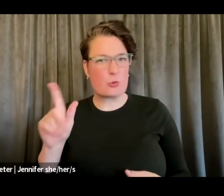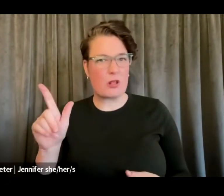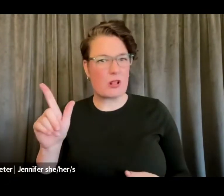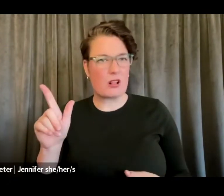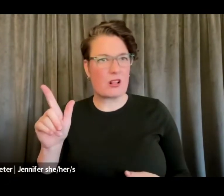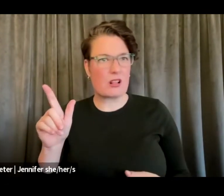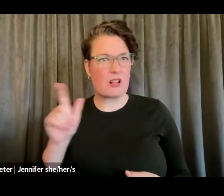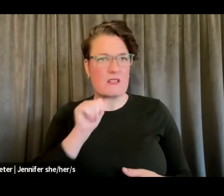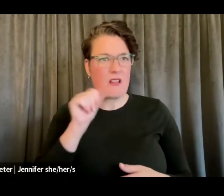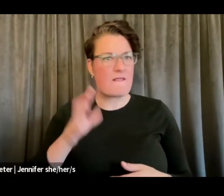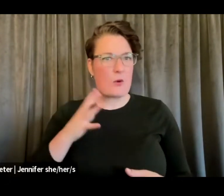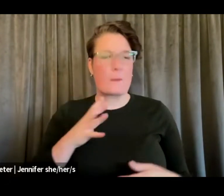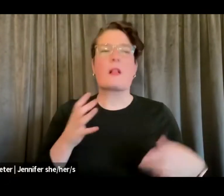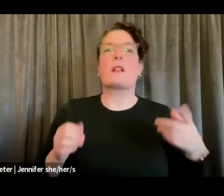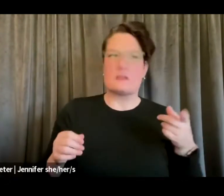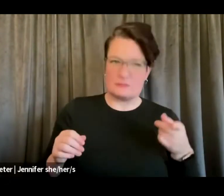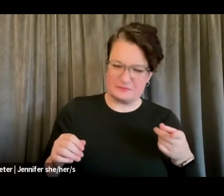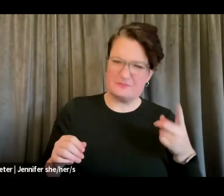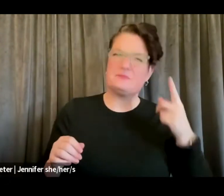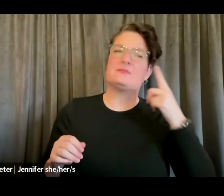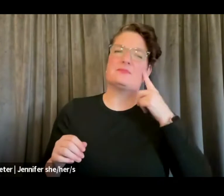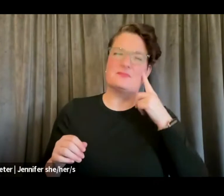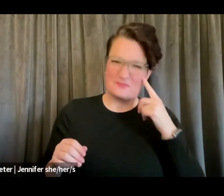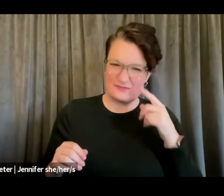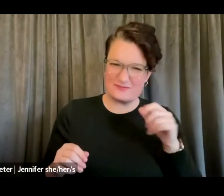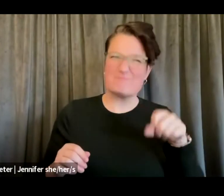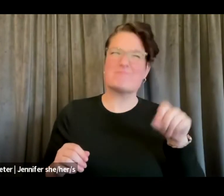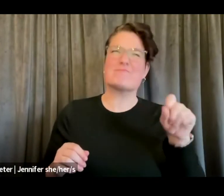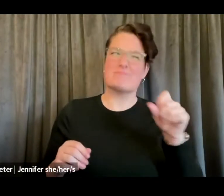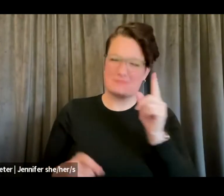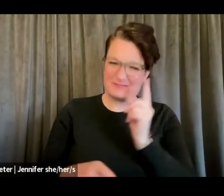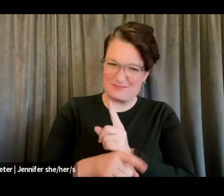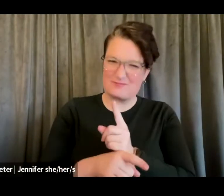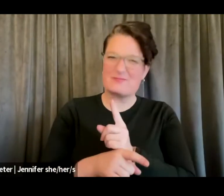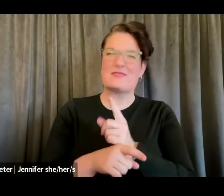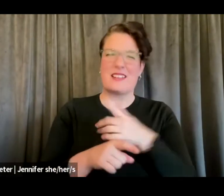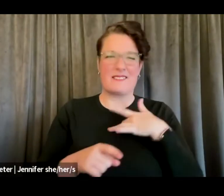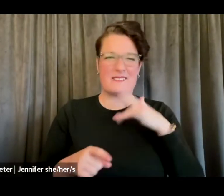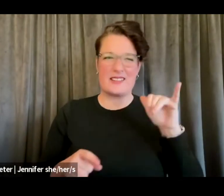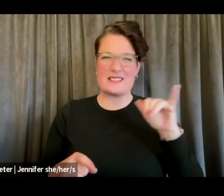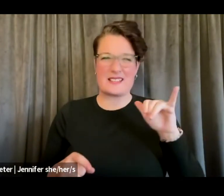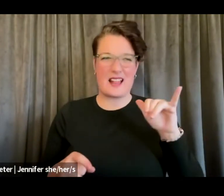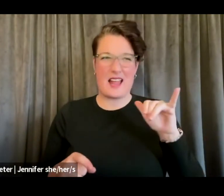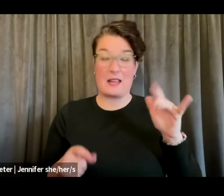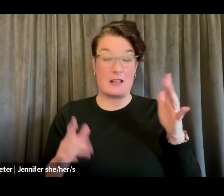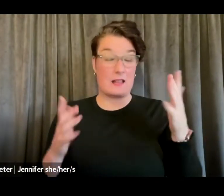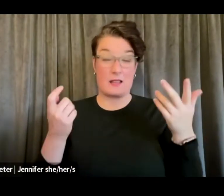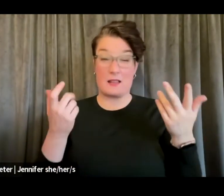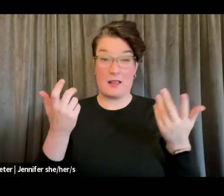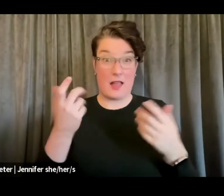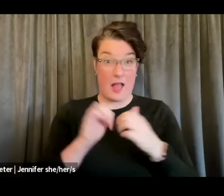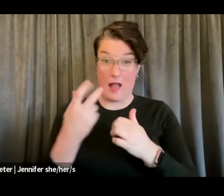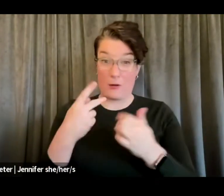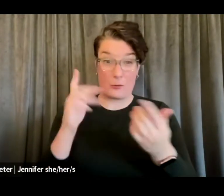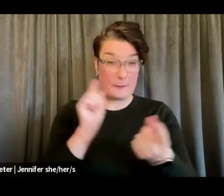group that you were meeting with. Lukaza: Yeah, yeah, yeah, yeah, yeah. I know, it feels a little bit like a blur of our meeting.